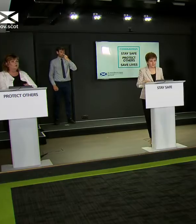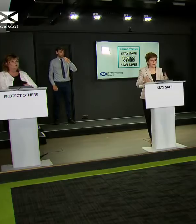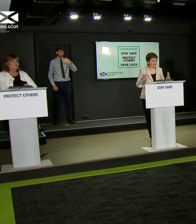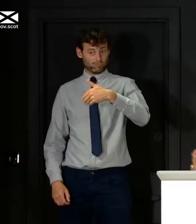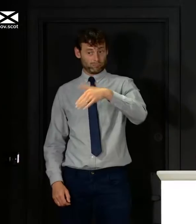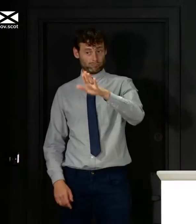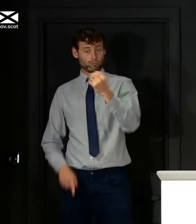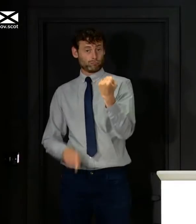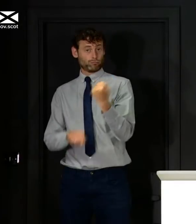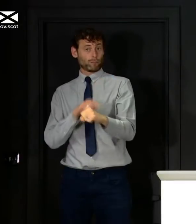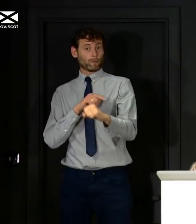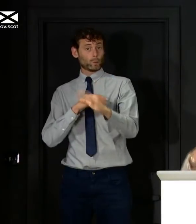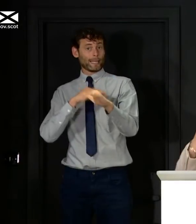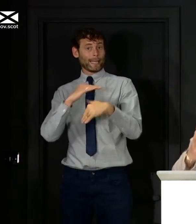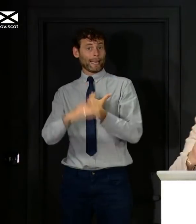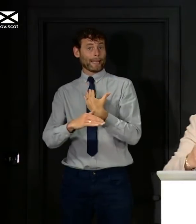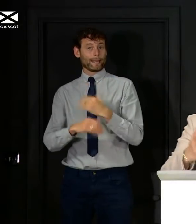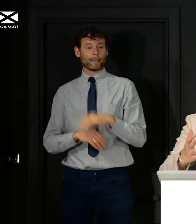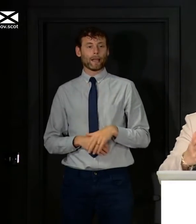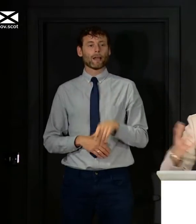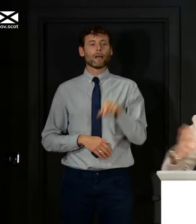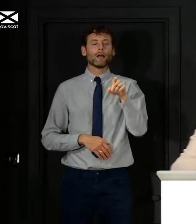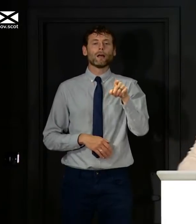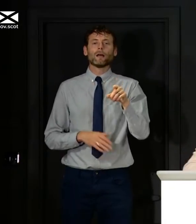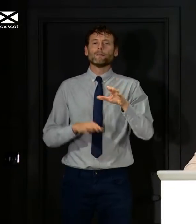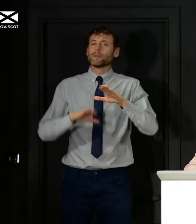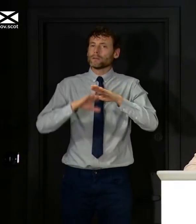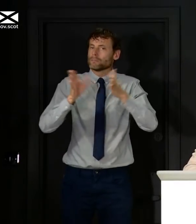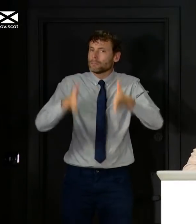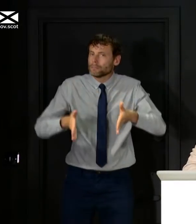Well it's not mandatory at the moment, it is strongly advised, and therefore that's